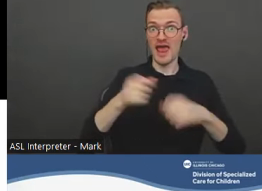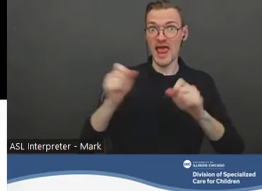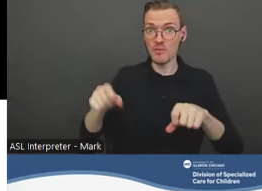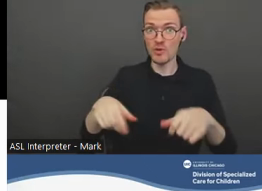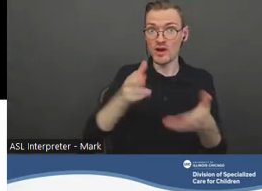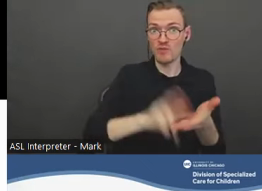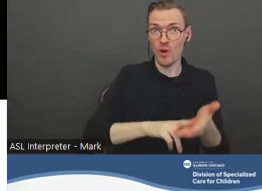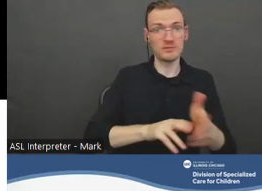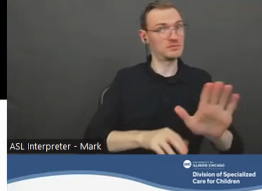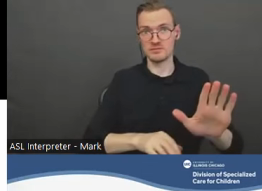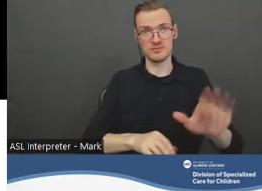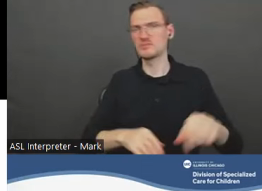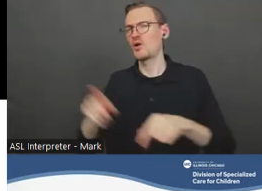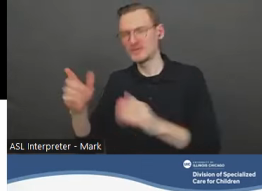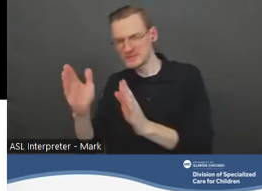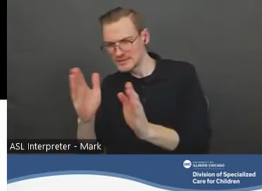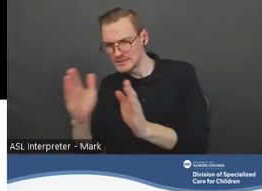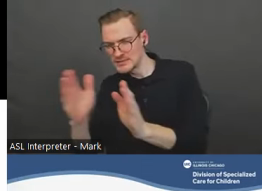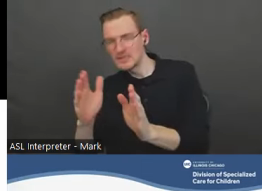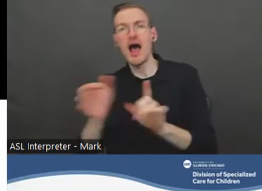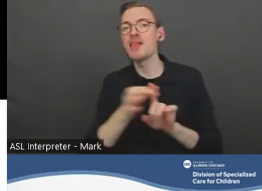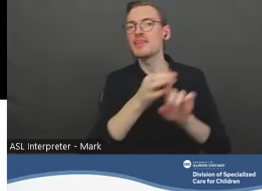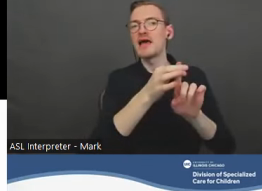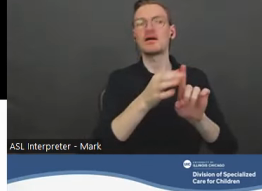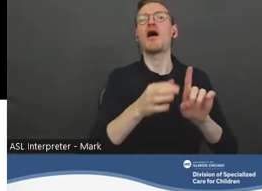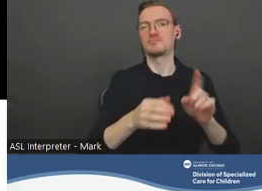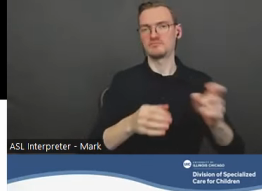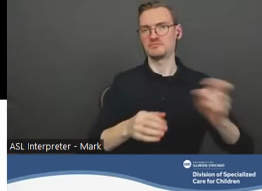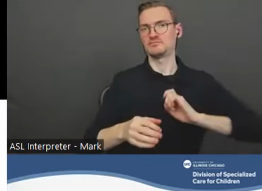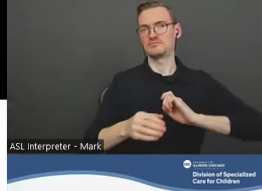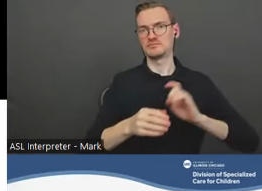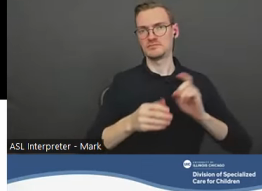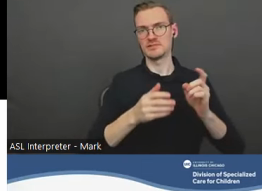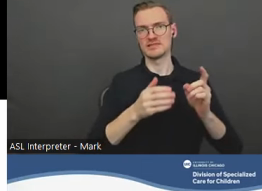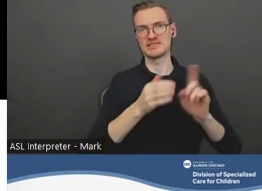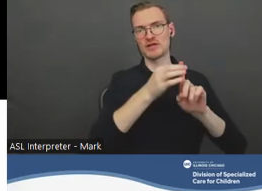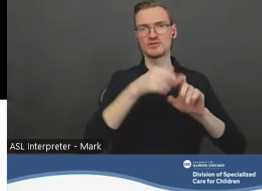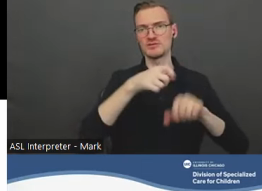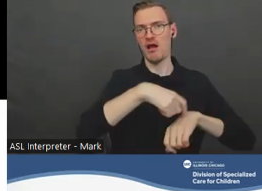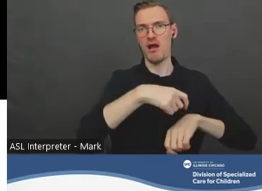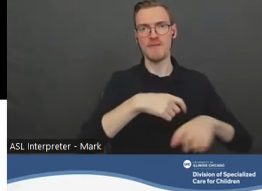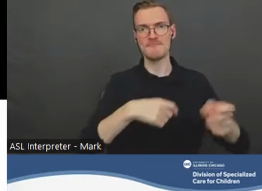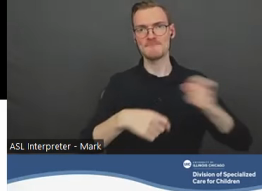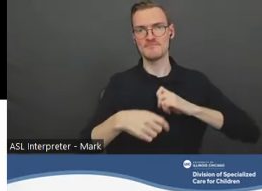to you and that's not something easy to come by so um it's really important to keep in mind that most